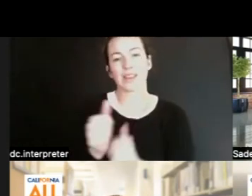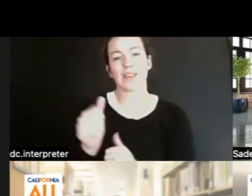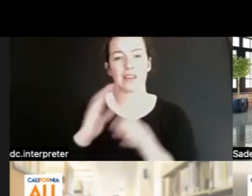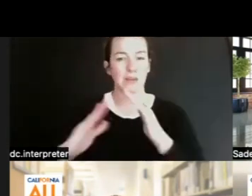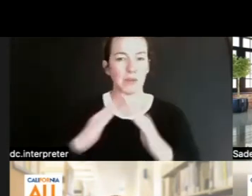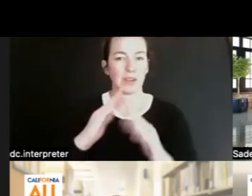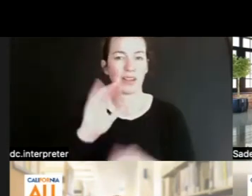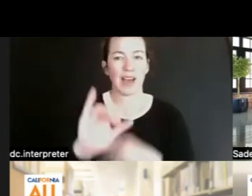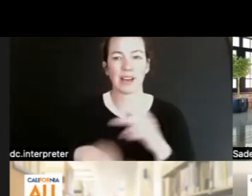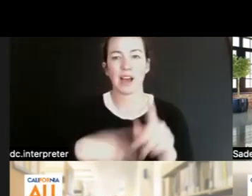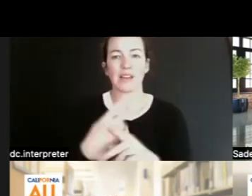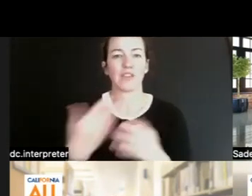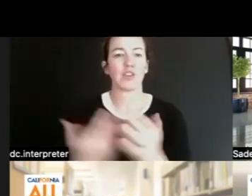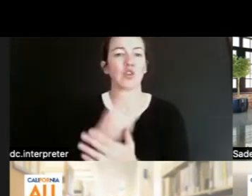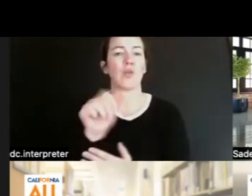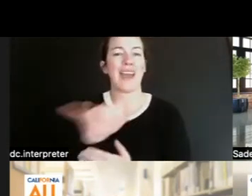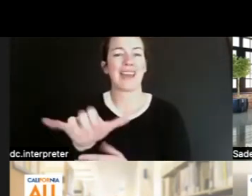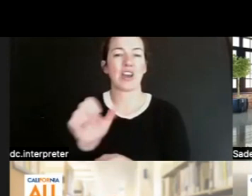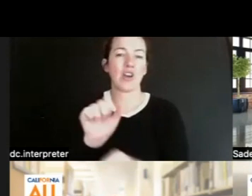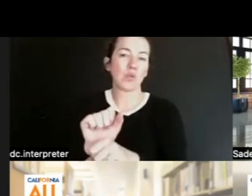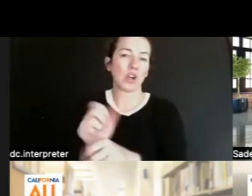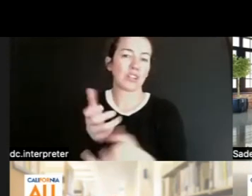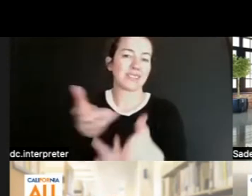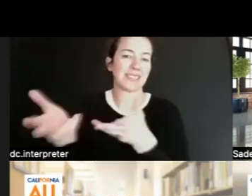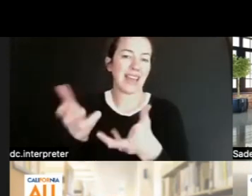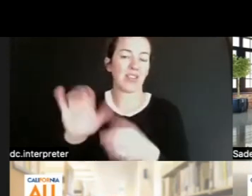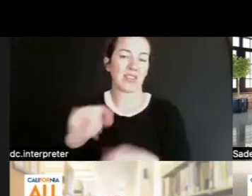sort of new way of dealing working together that is going to be essential to to solving